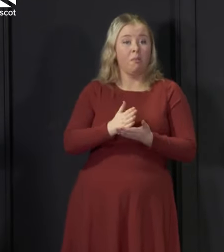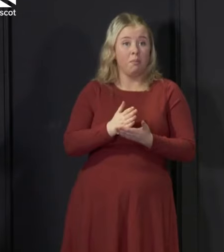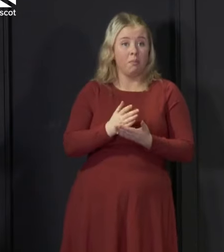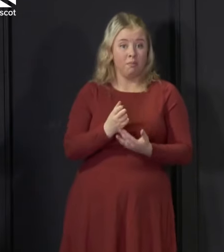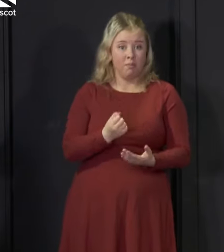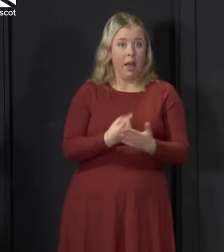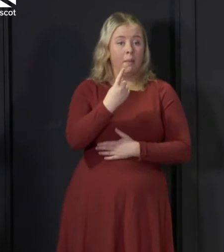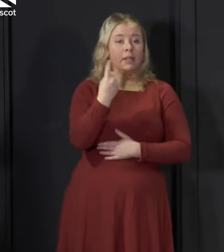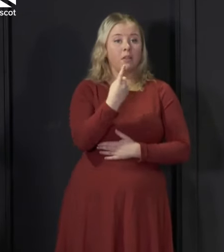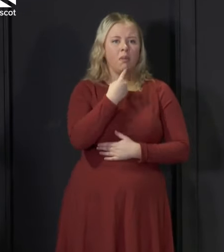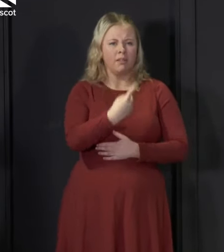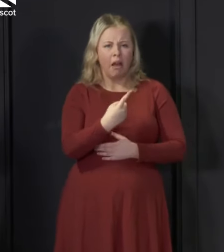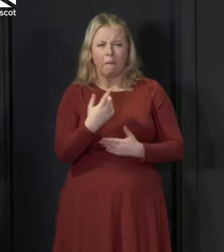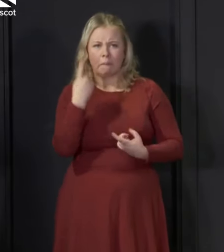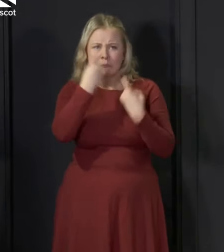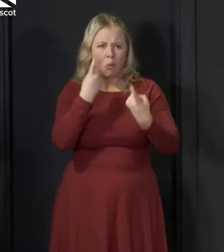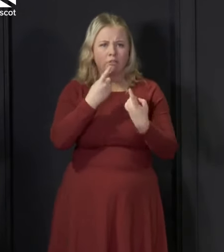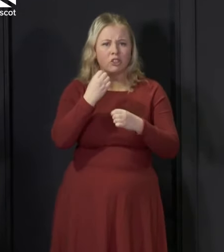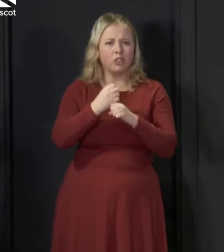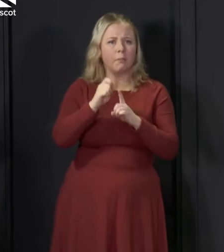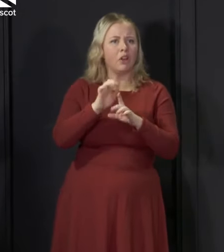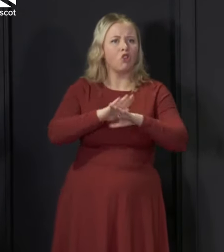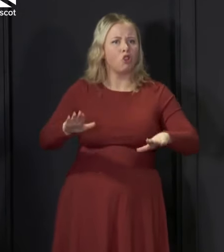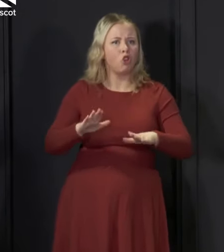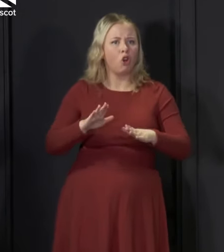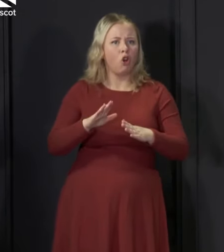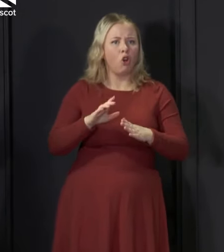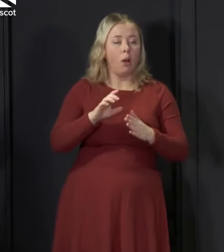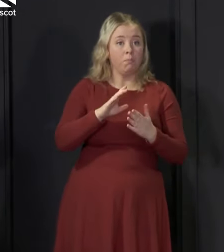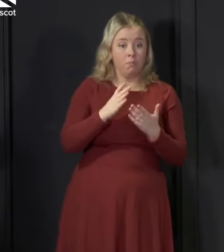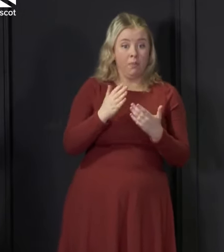equally I don't have any evidence for GP's maybe putting Covid on a death certificate